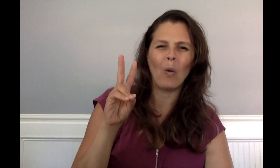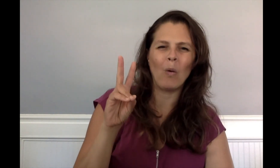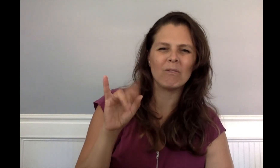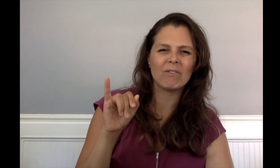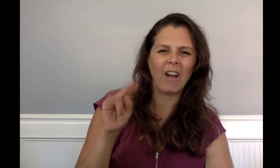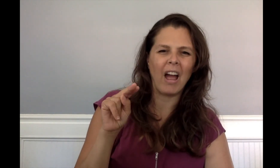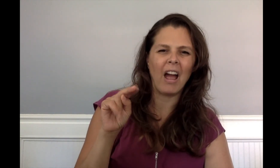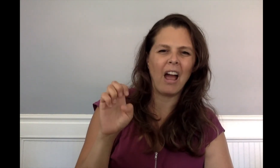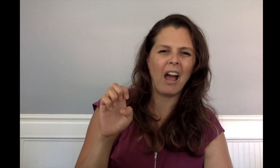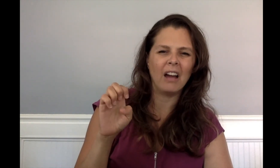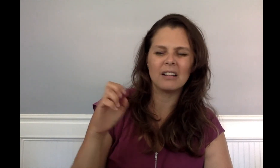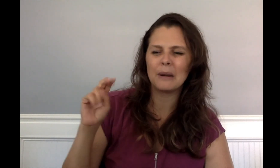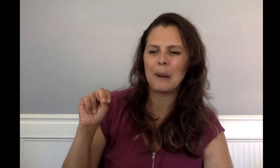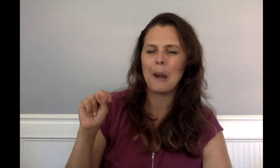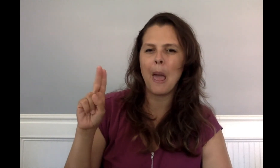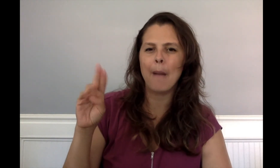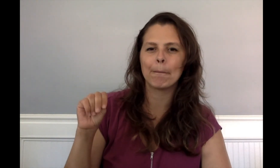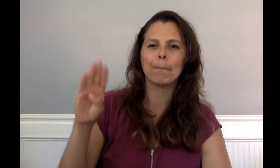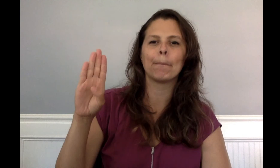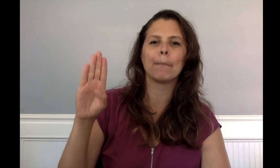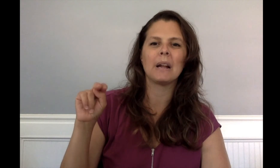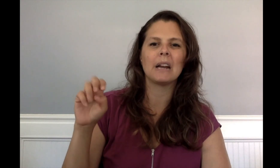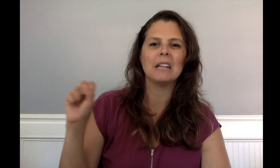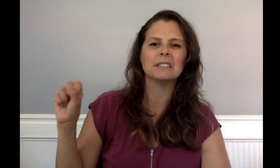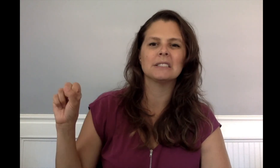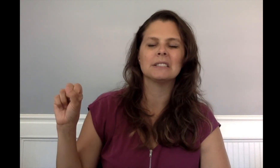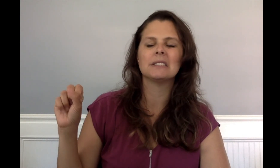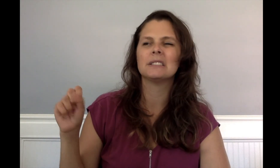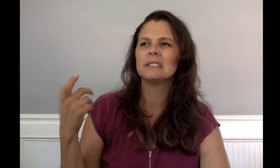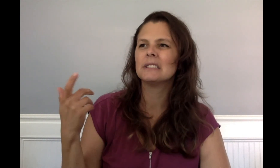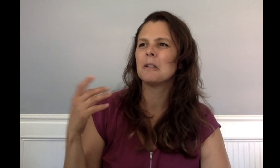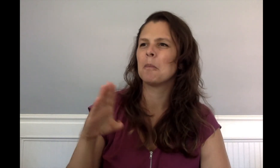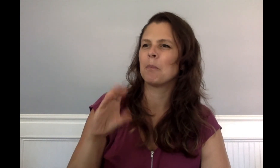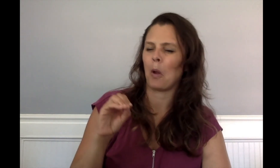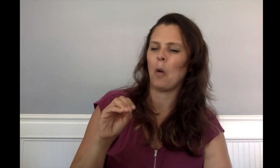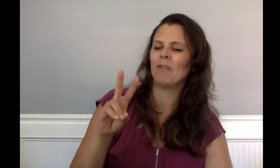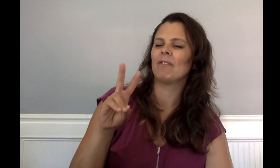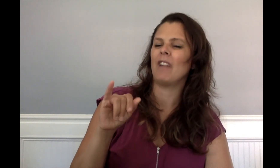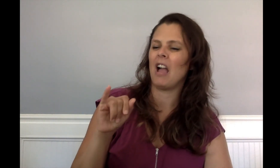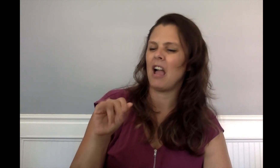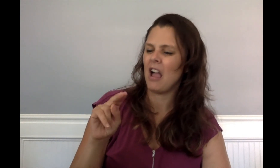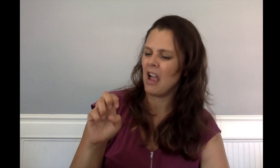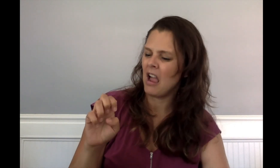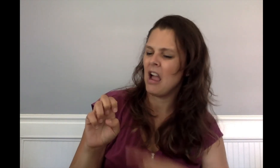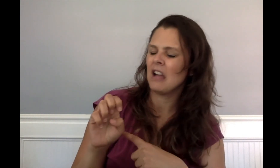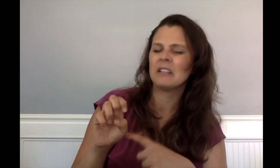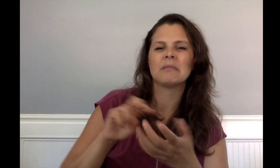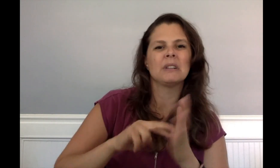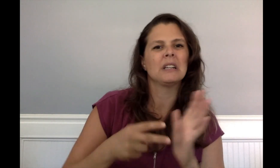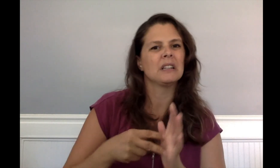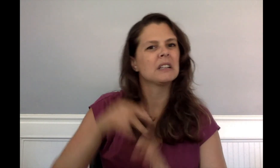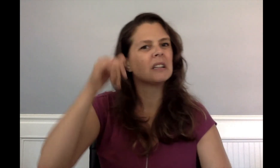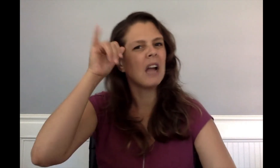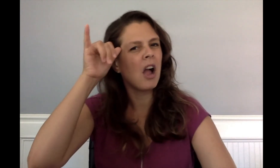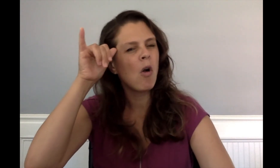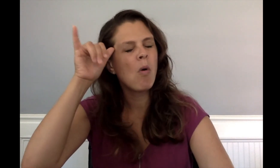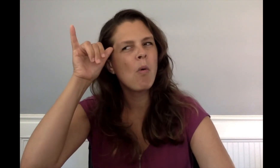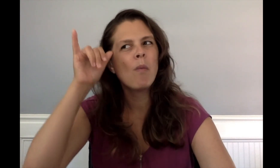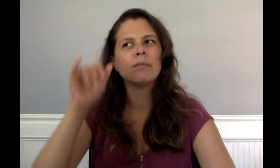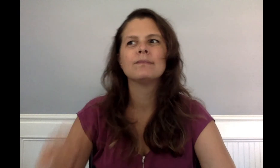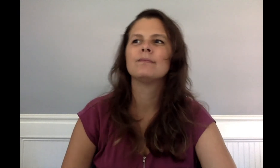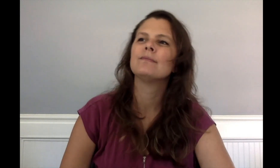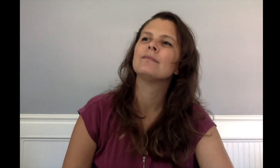Bovine numbness . . . bovine . . . cow.